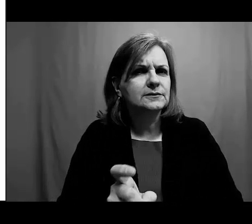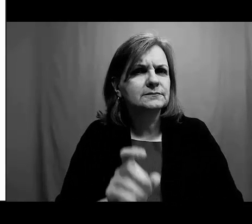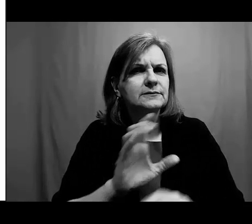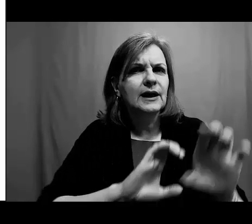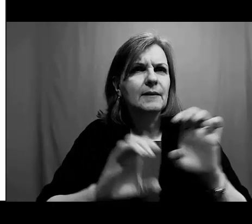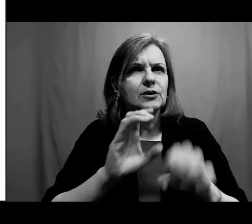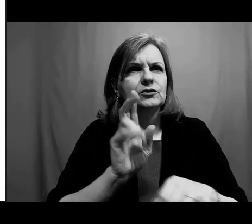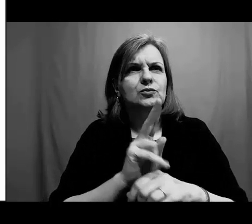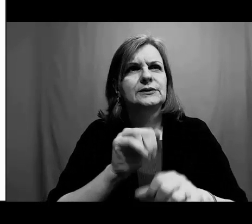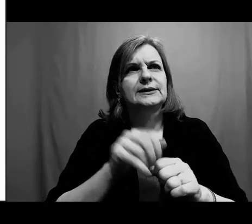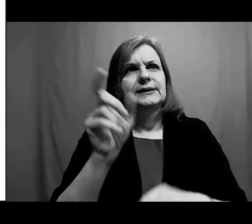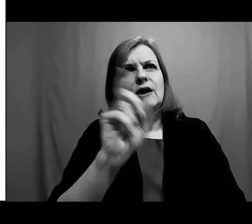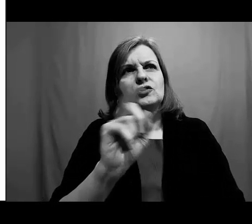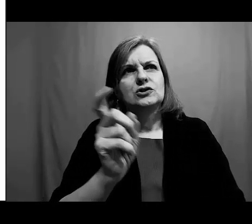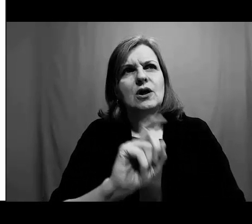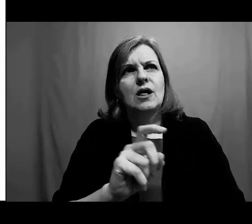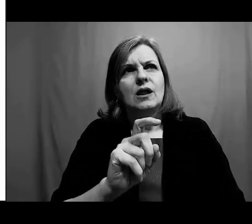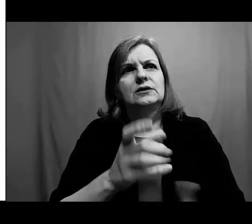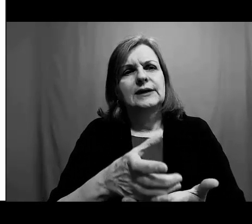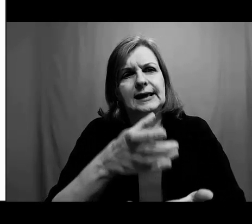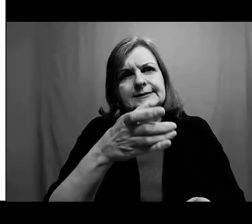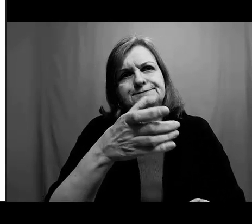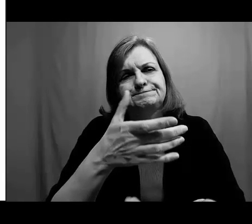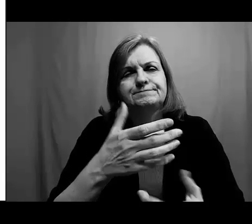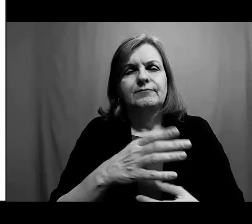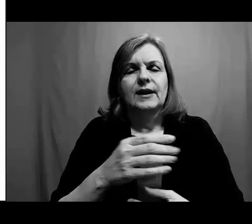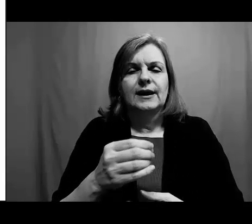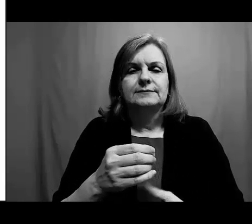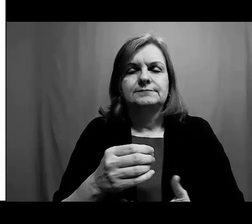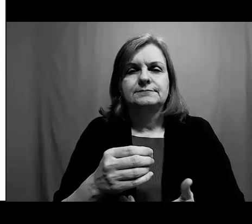a chemical used in aerosol cans